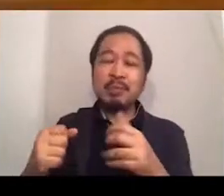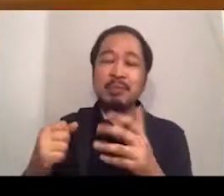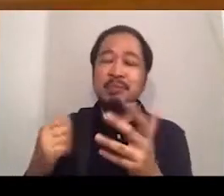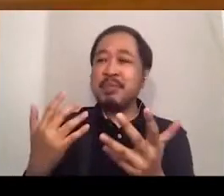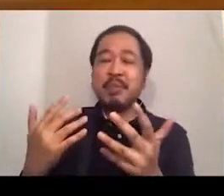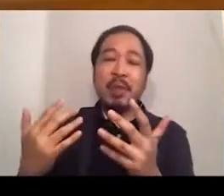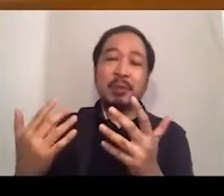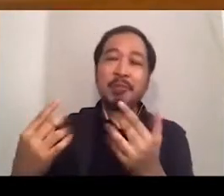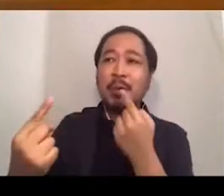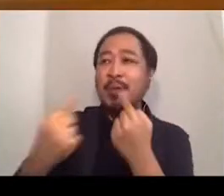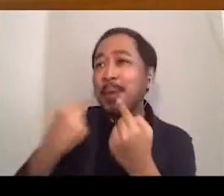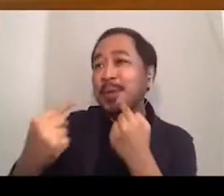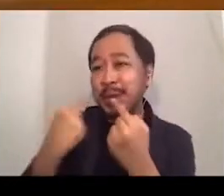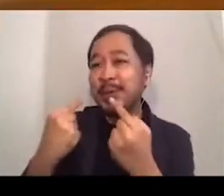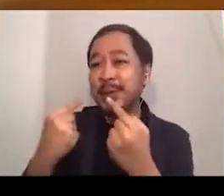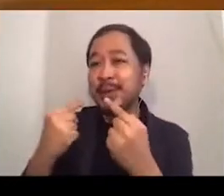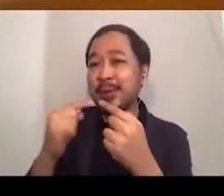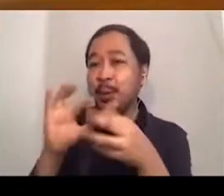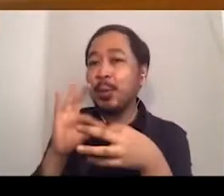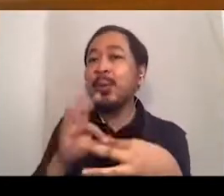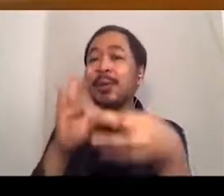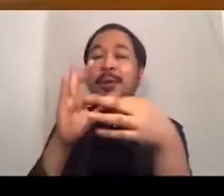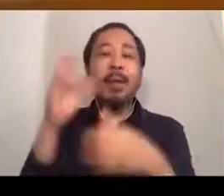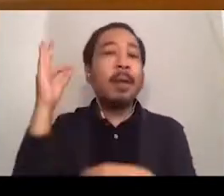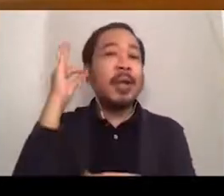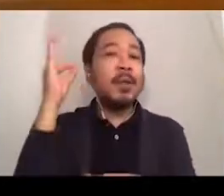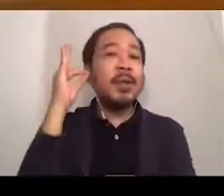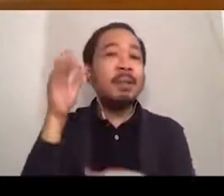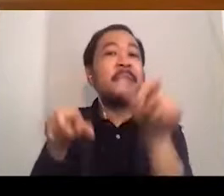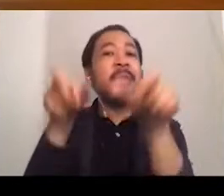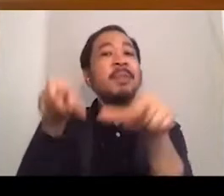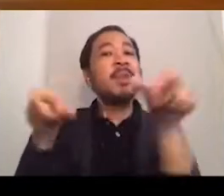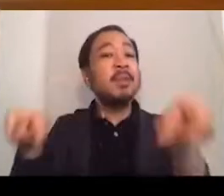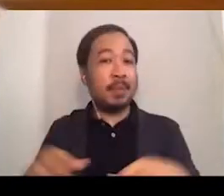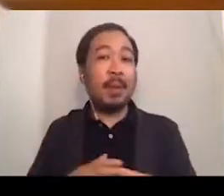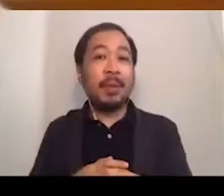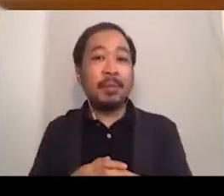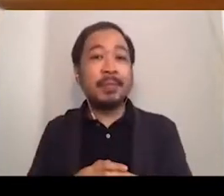This is the technology that's vital in the current situation,